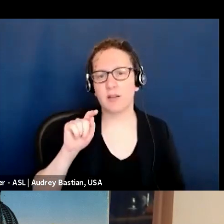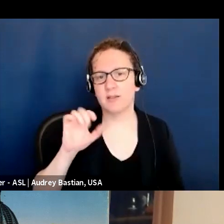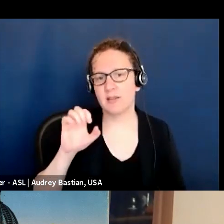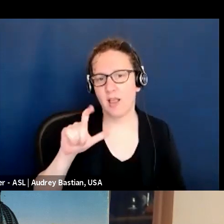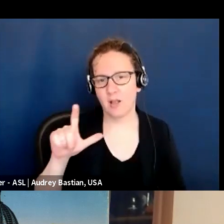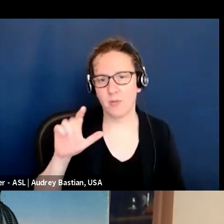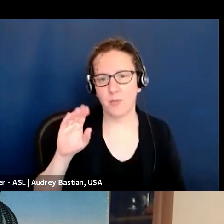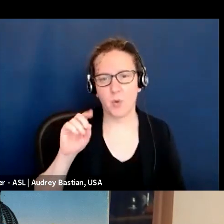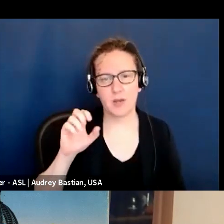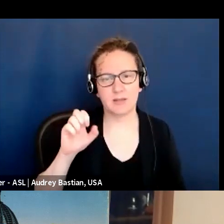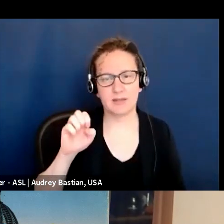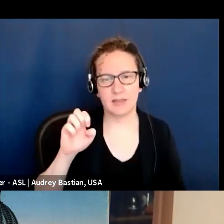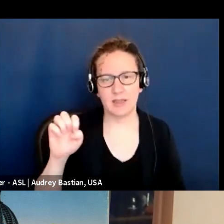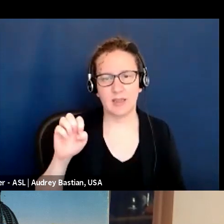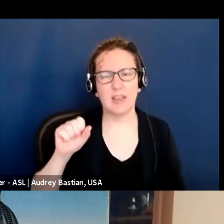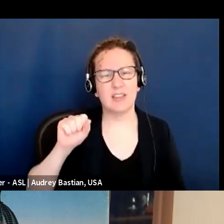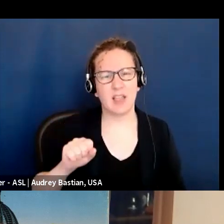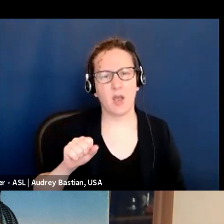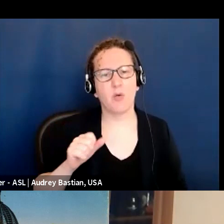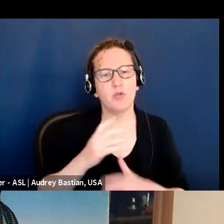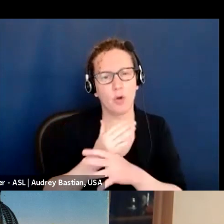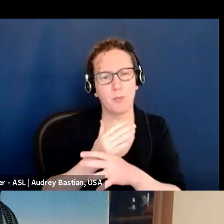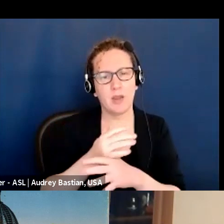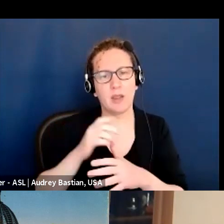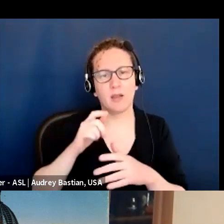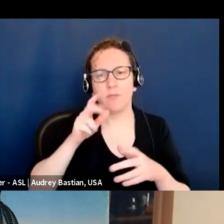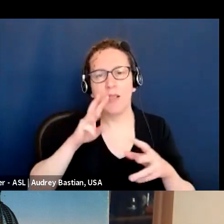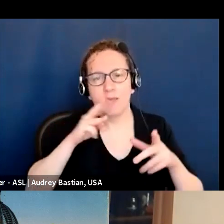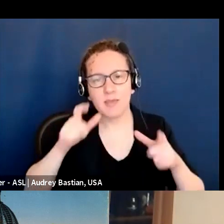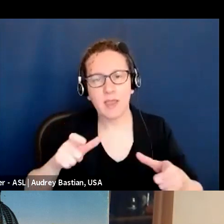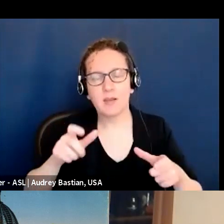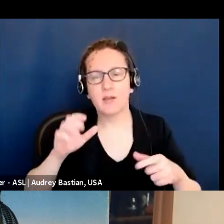in south Germany on Lake Constance with a host mom.